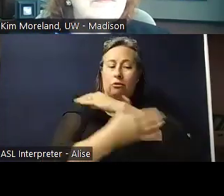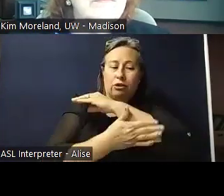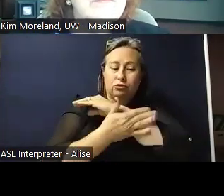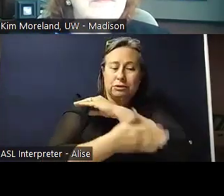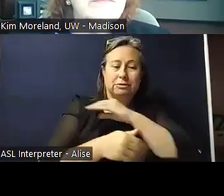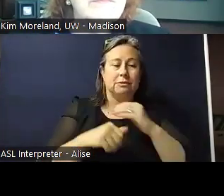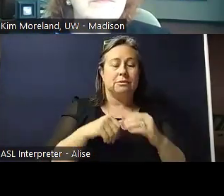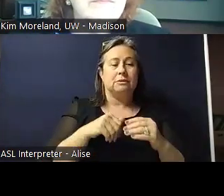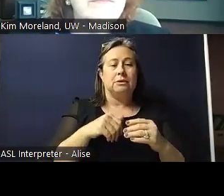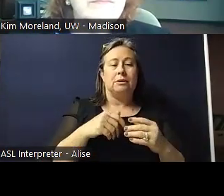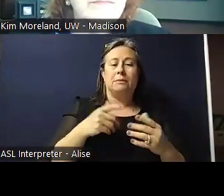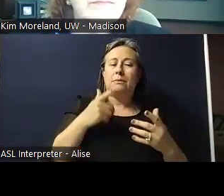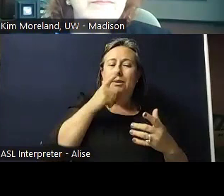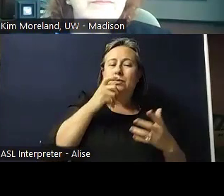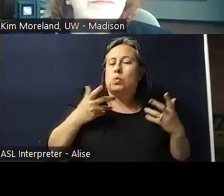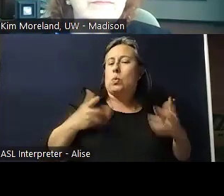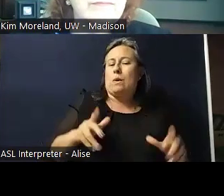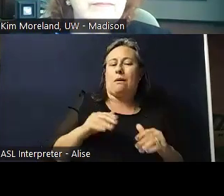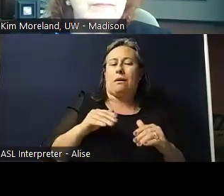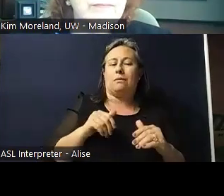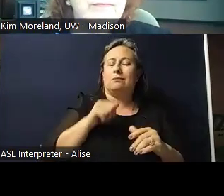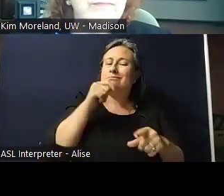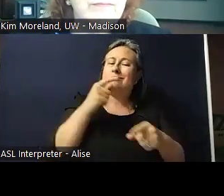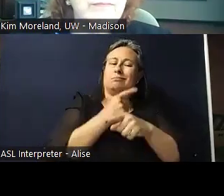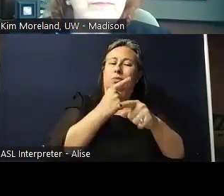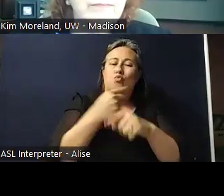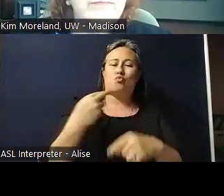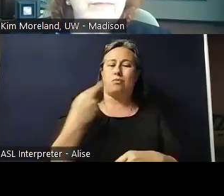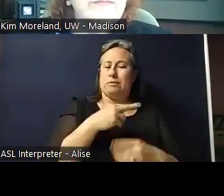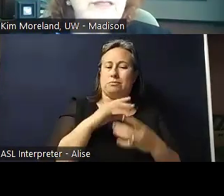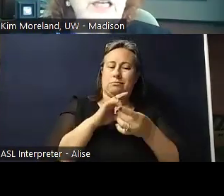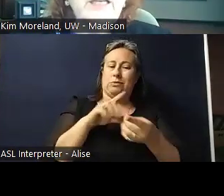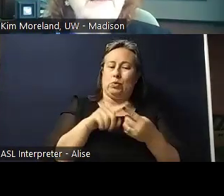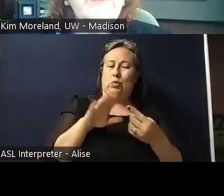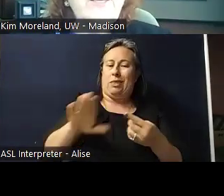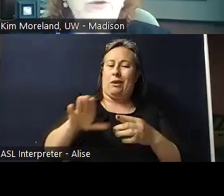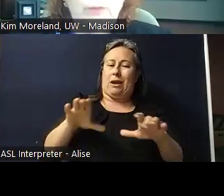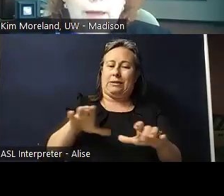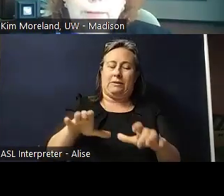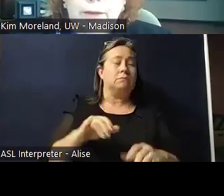risk to Penn institutionally in conducting that activity? Kim Moreland: Thank you, Missy.